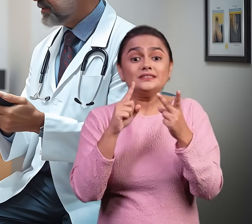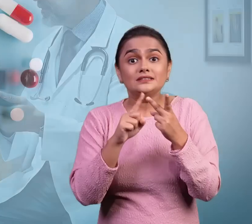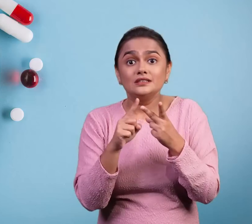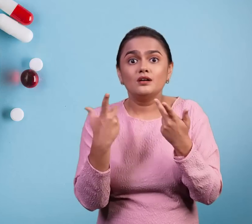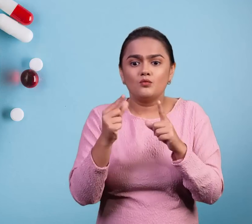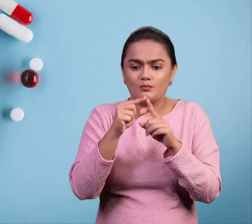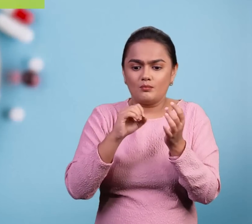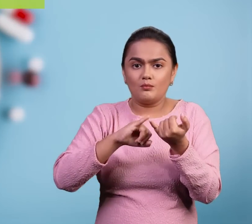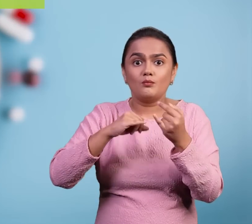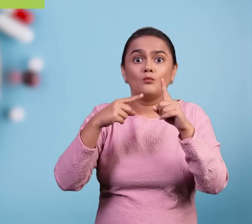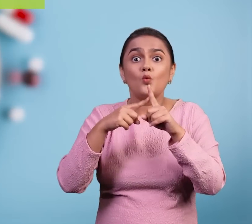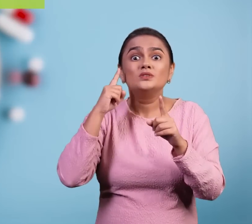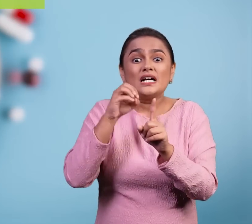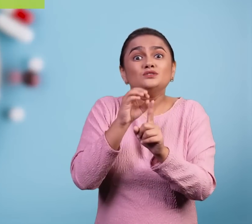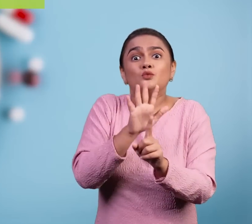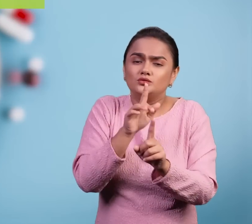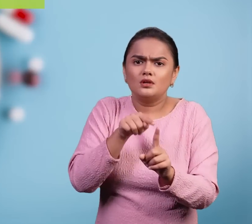The next is Post-Exposure Prophylaxis.